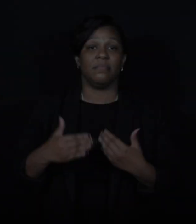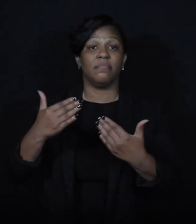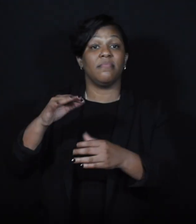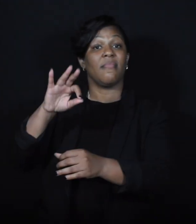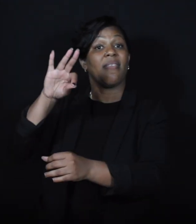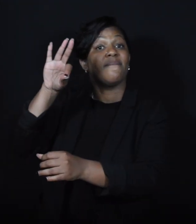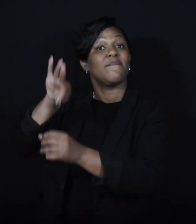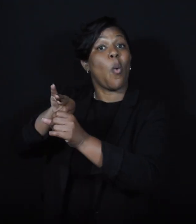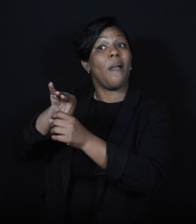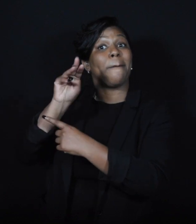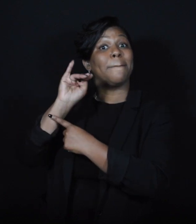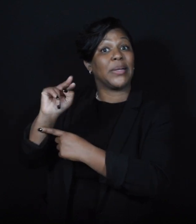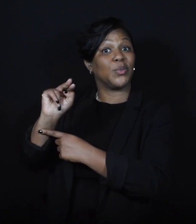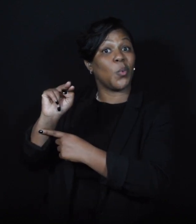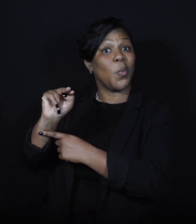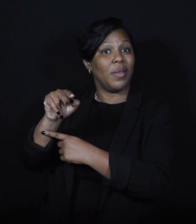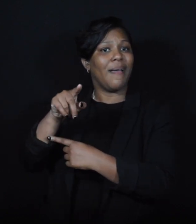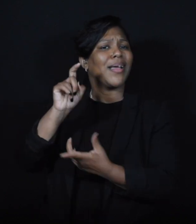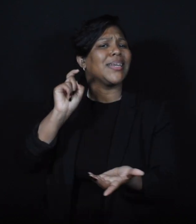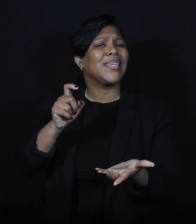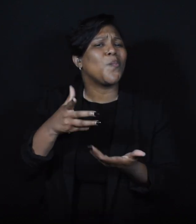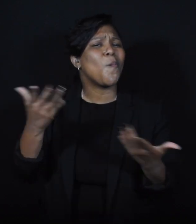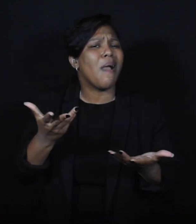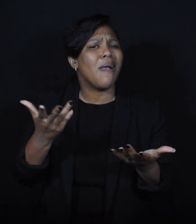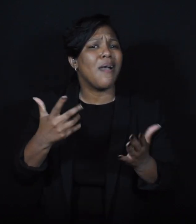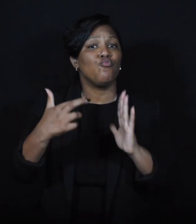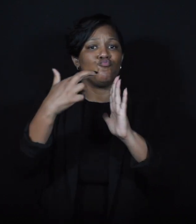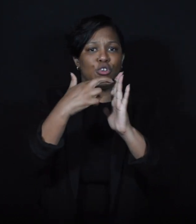To vote in Minnesota, you need to be a registered voter.